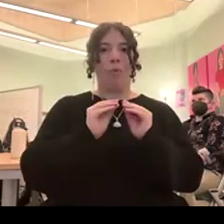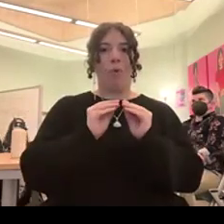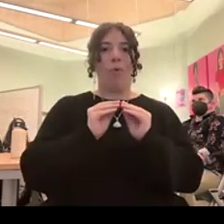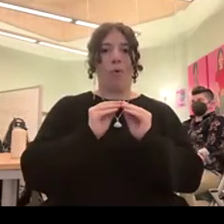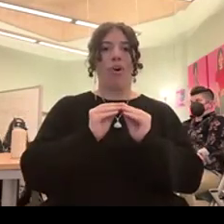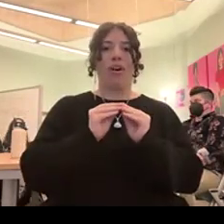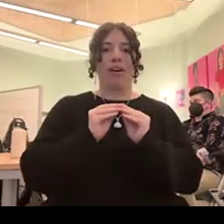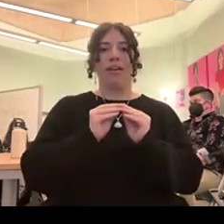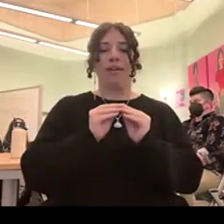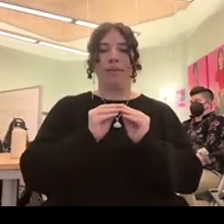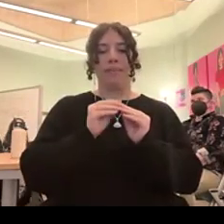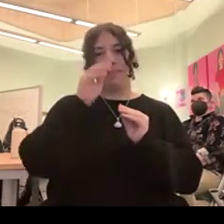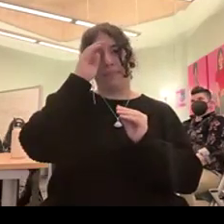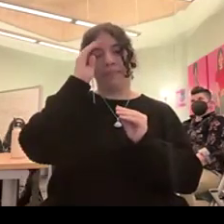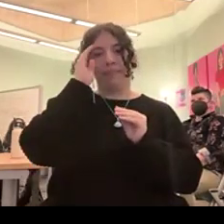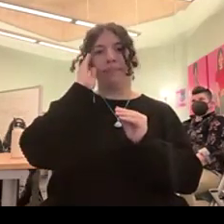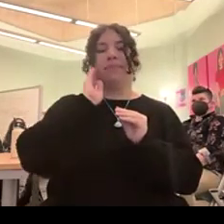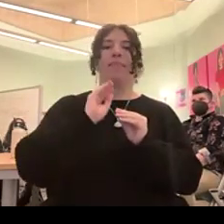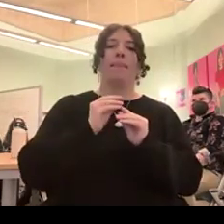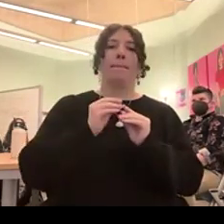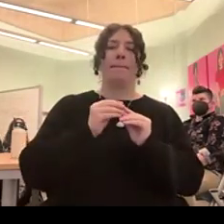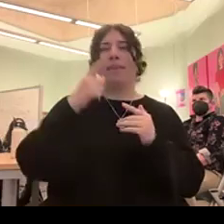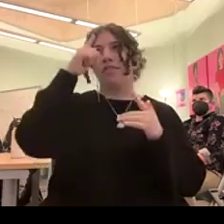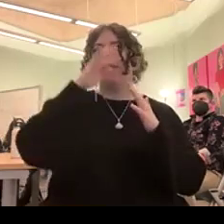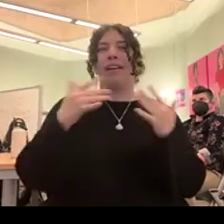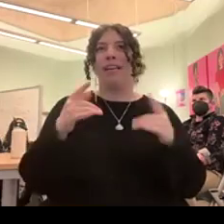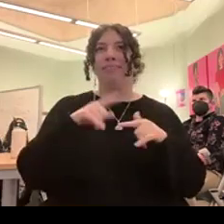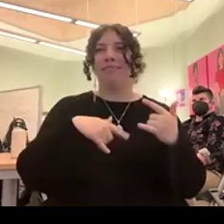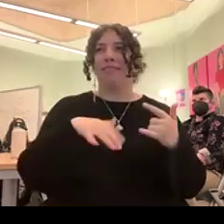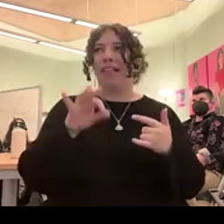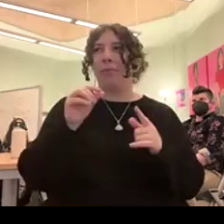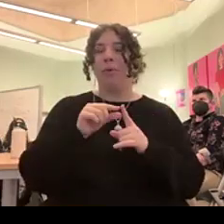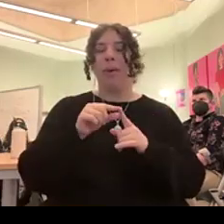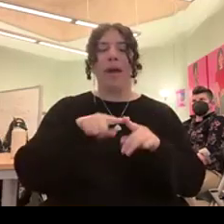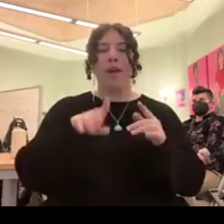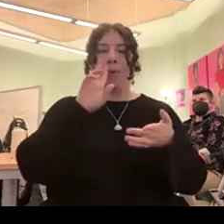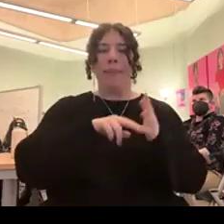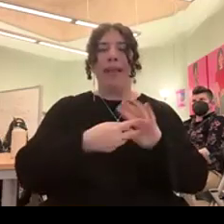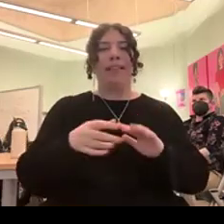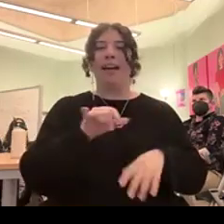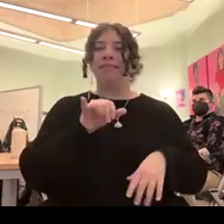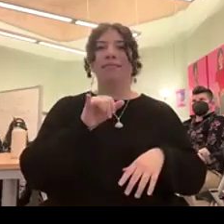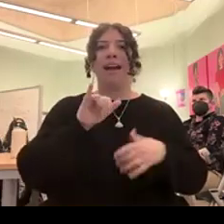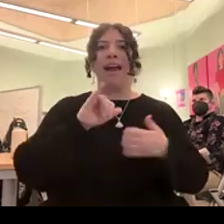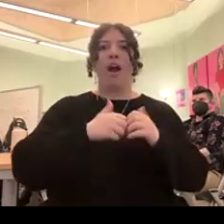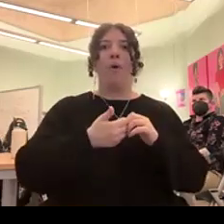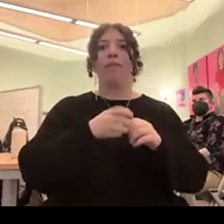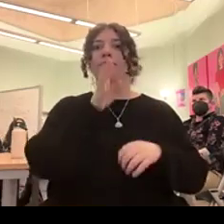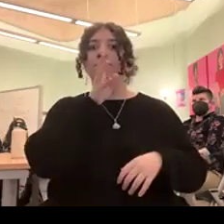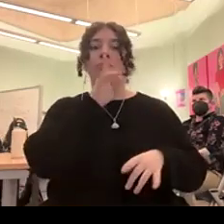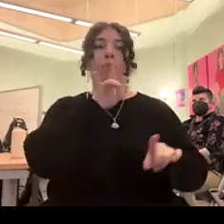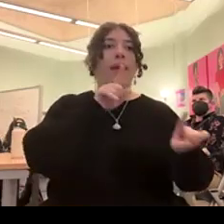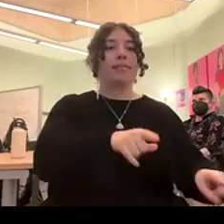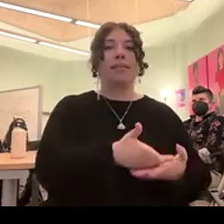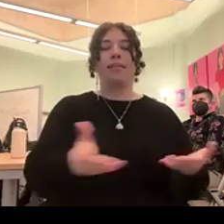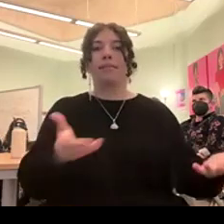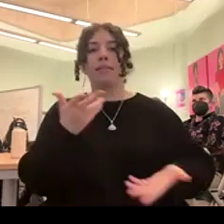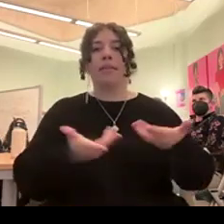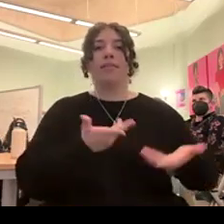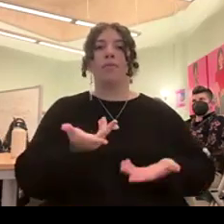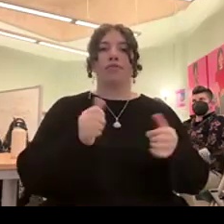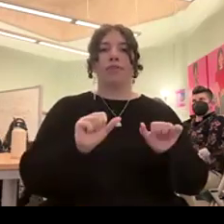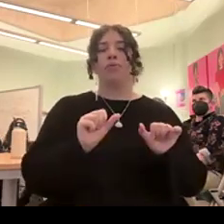Like neurodivergent... I can't say the word right now, but sometimes it comes up in the way I talk